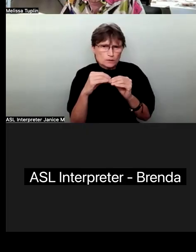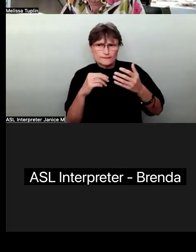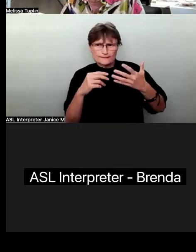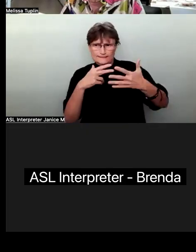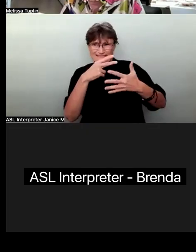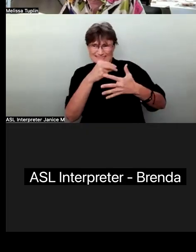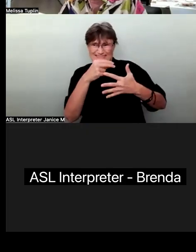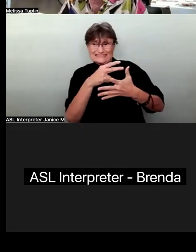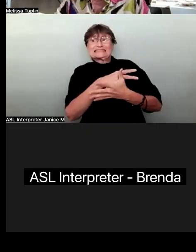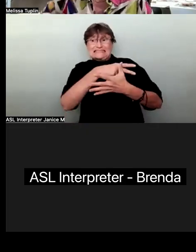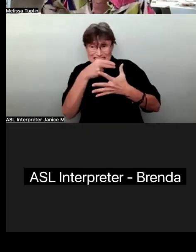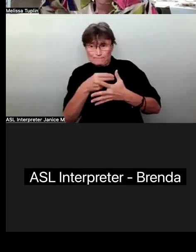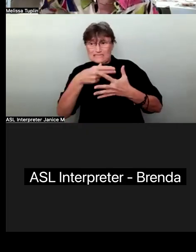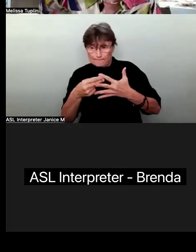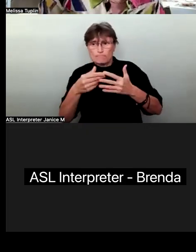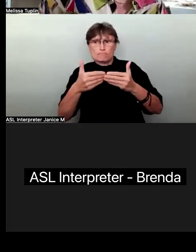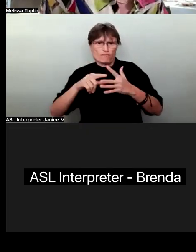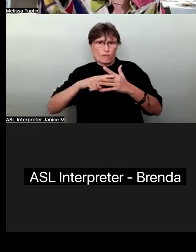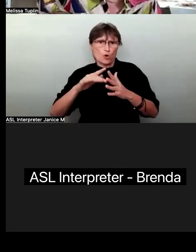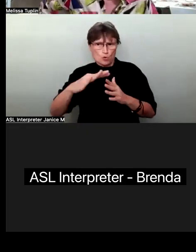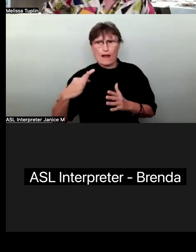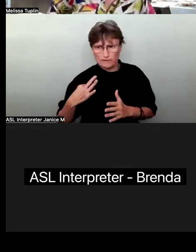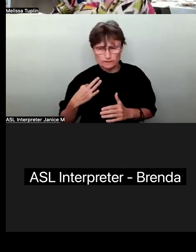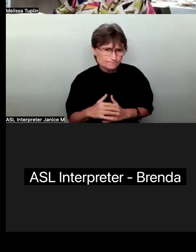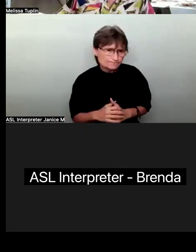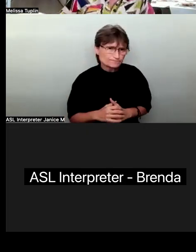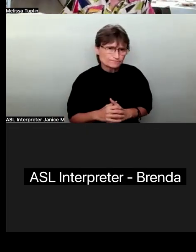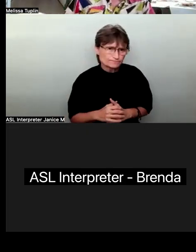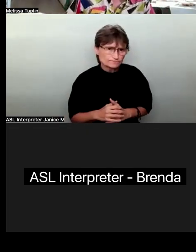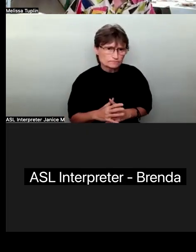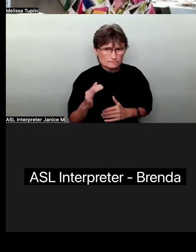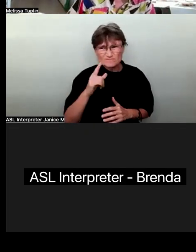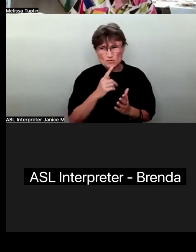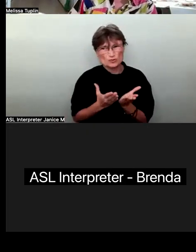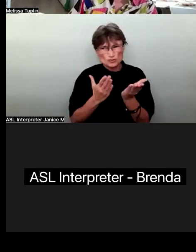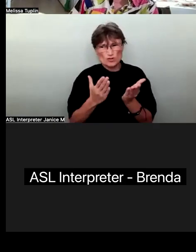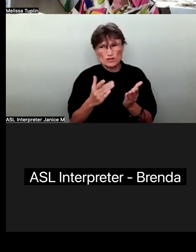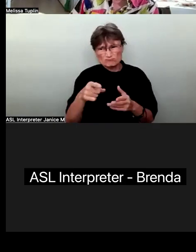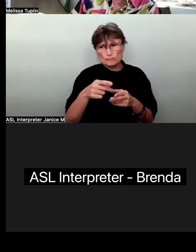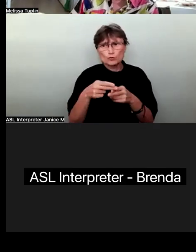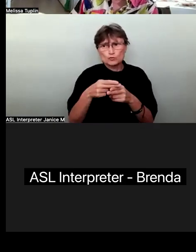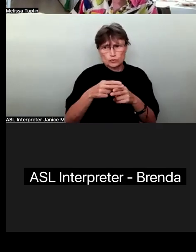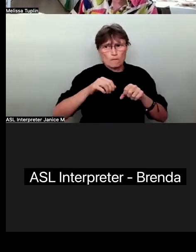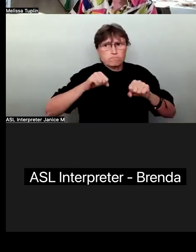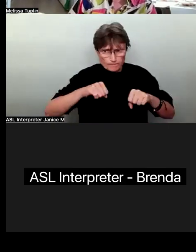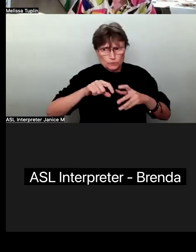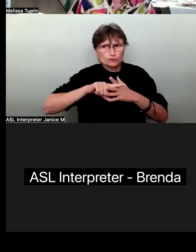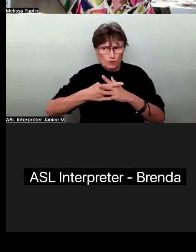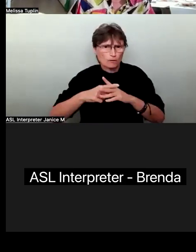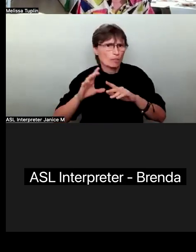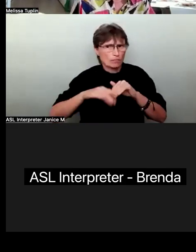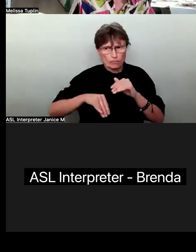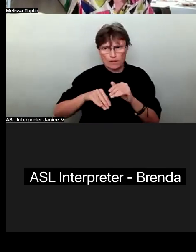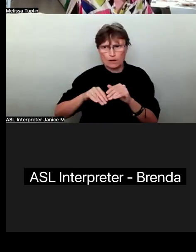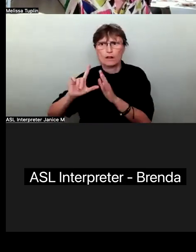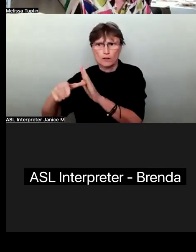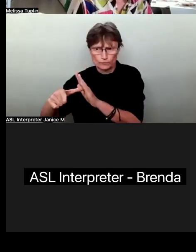application, so beginning the process as early as possible is really critical.